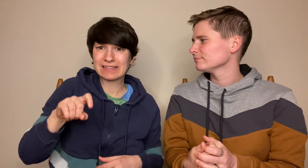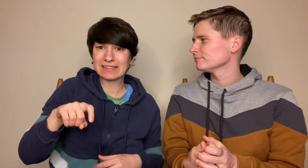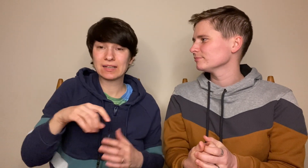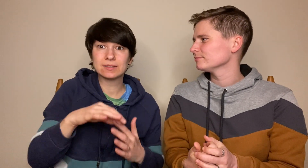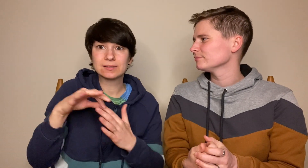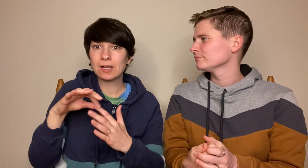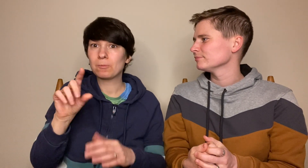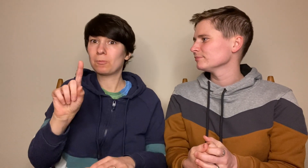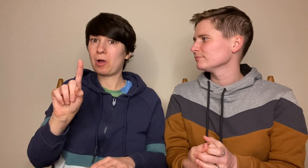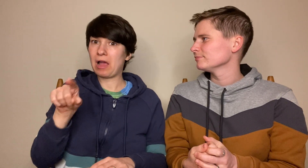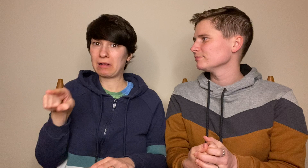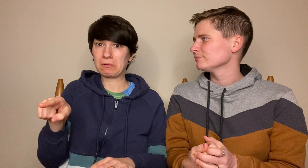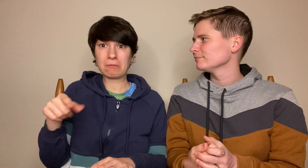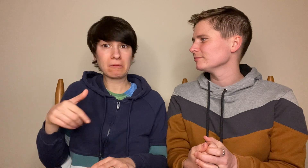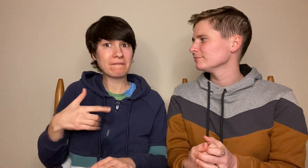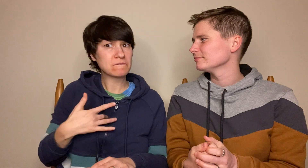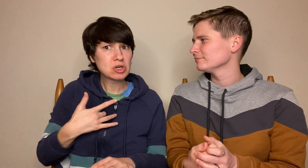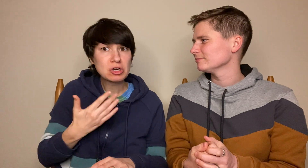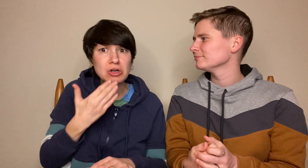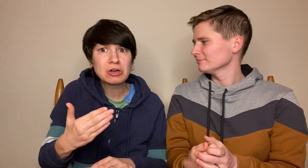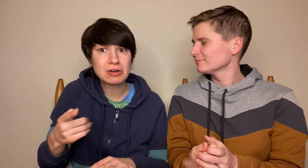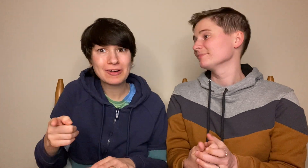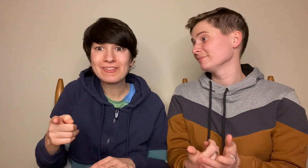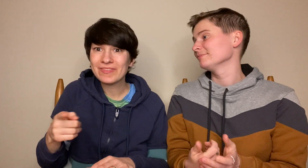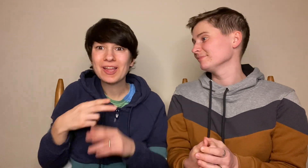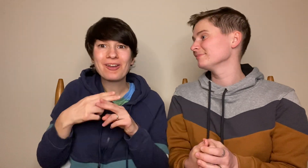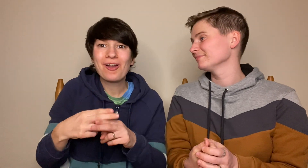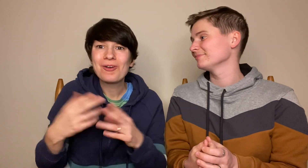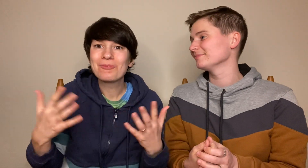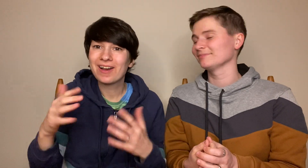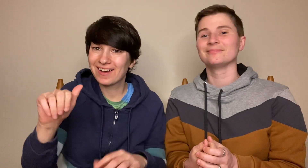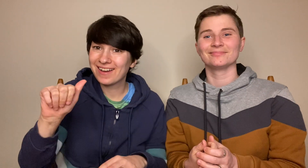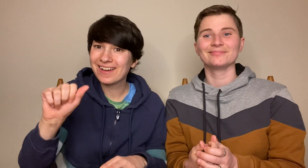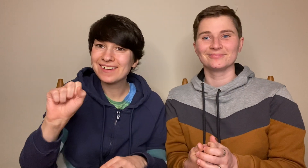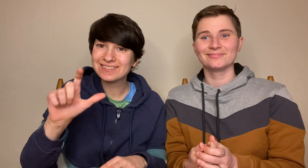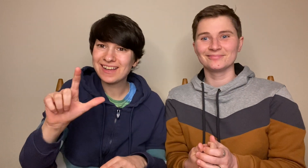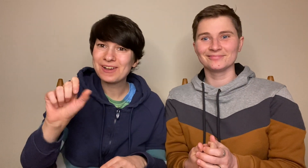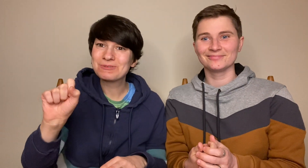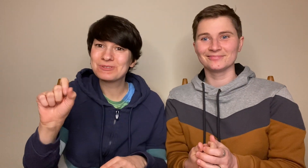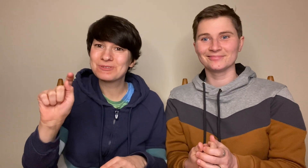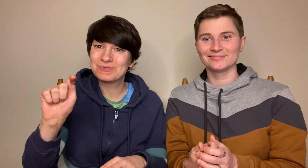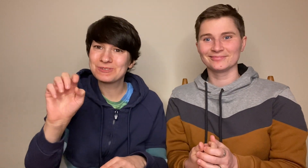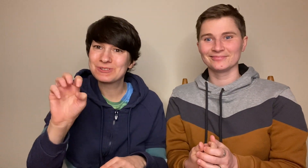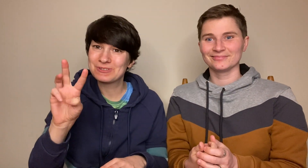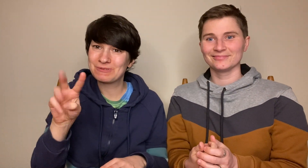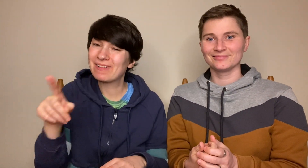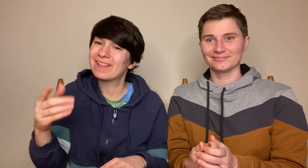We only came across one channel we felt pretty good about which is called, "ASL Stew".